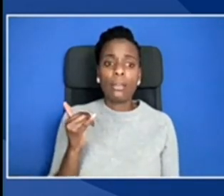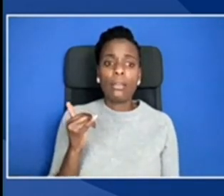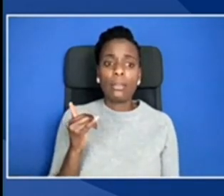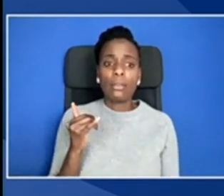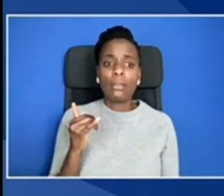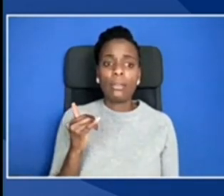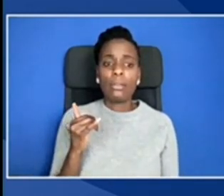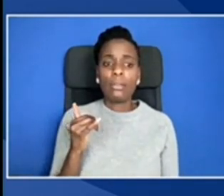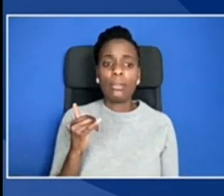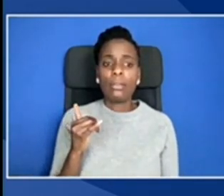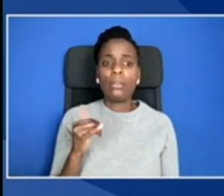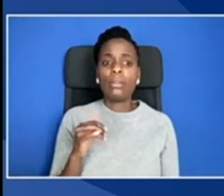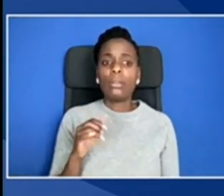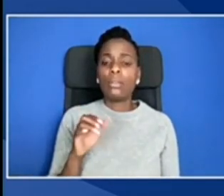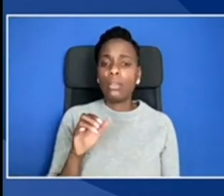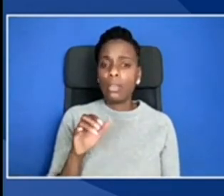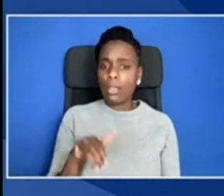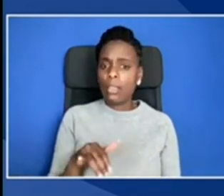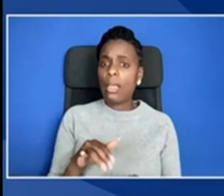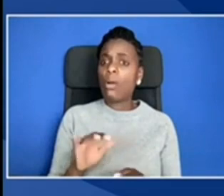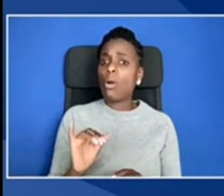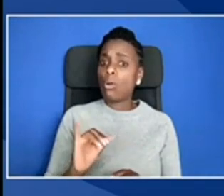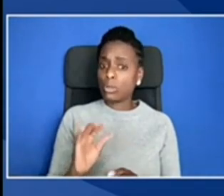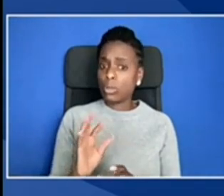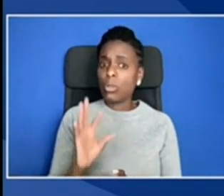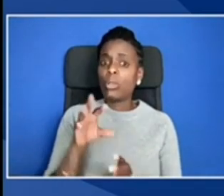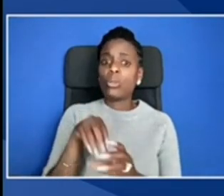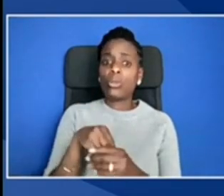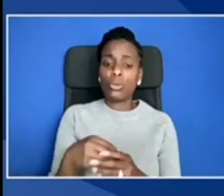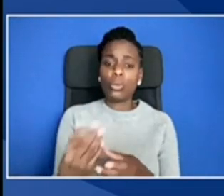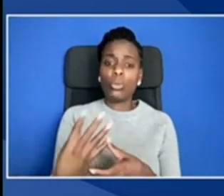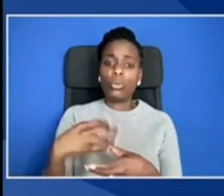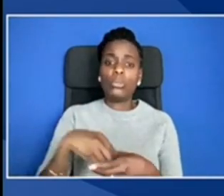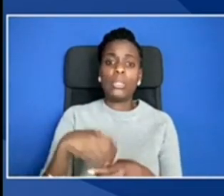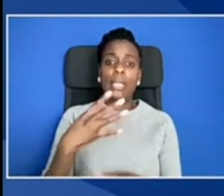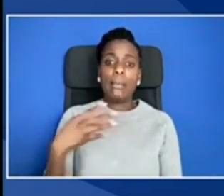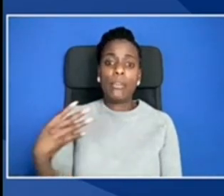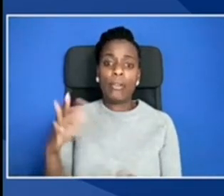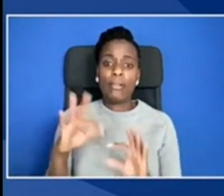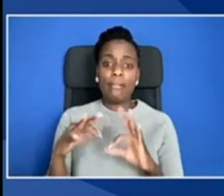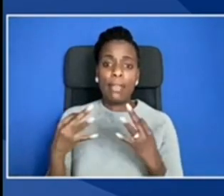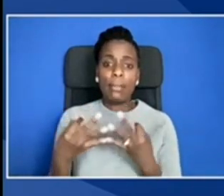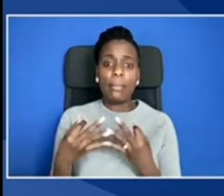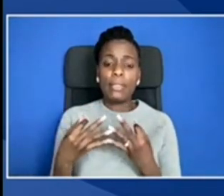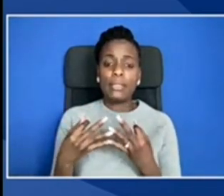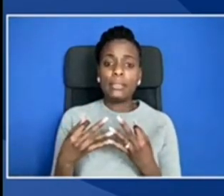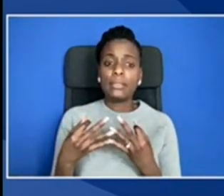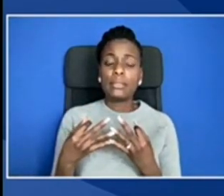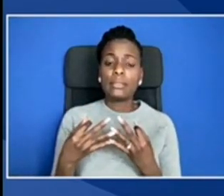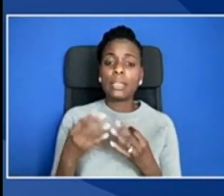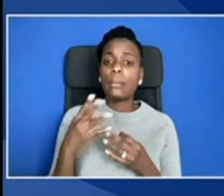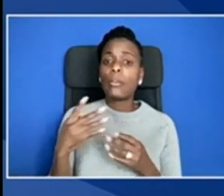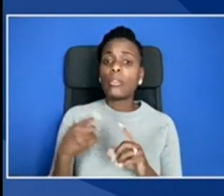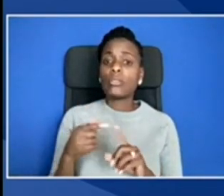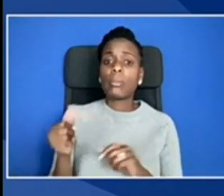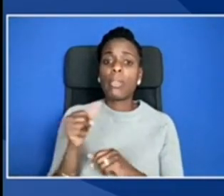comprised of immigrant families, right? And recognizing that there are immigrants from countries who are also facing